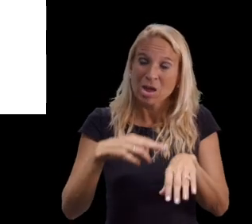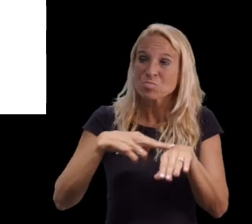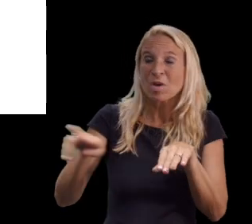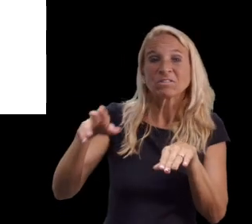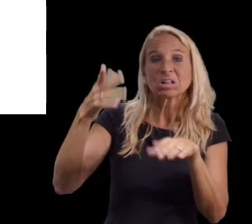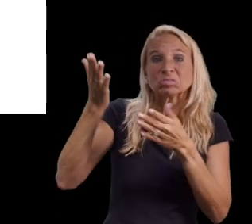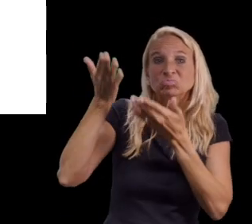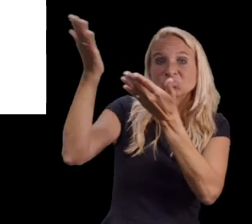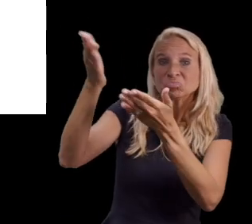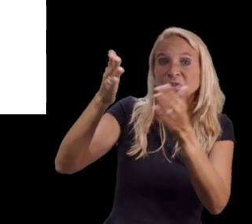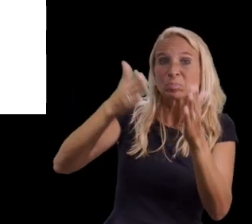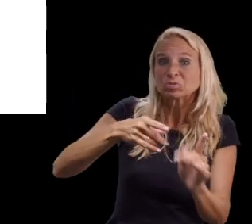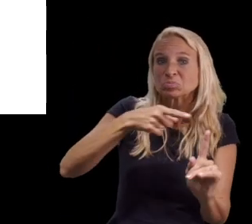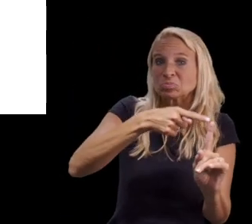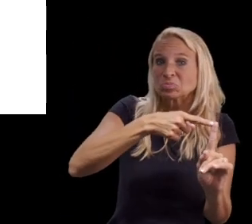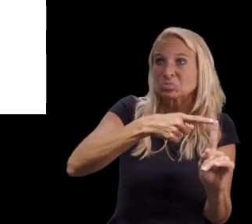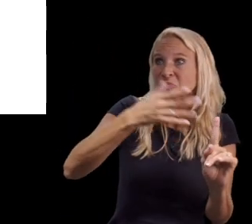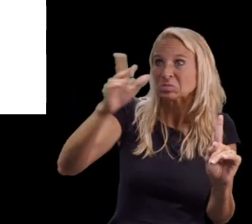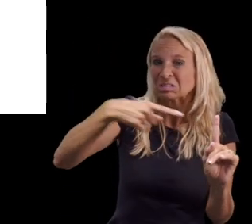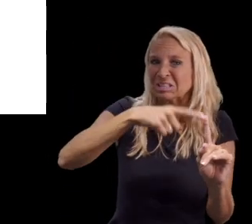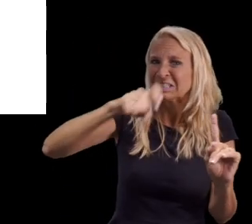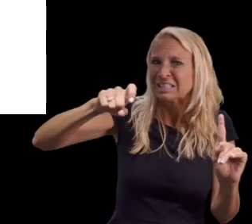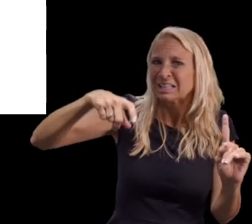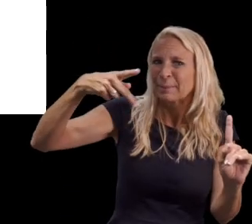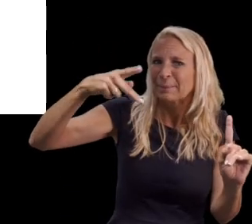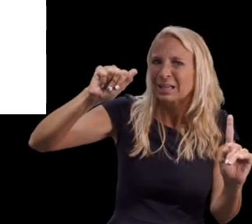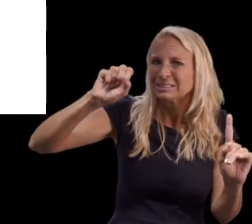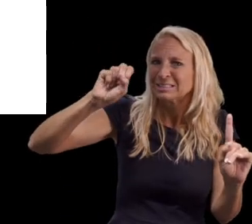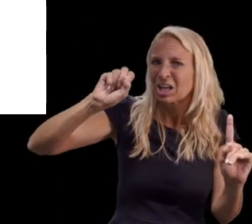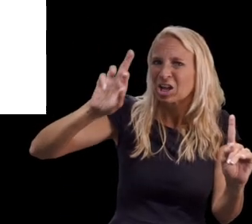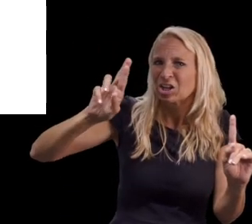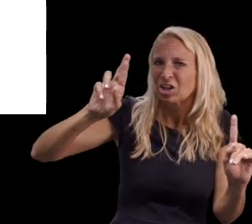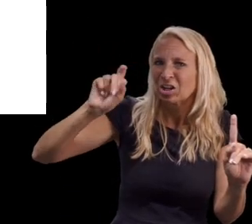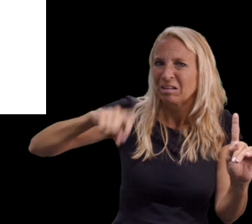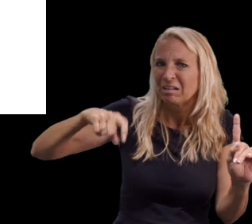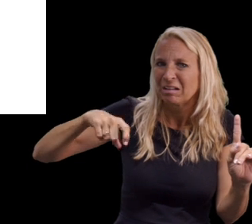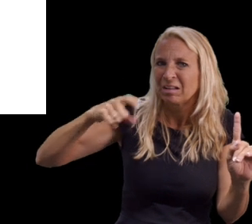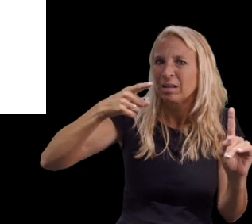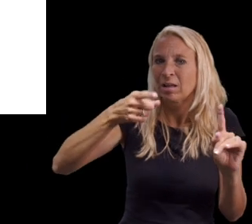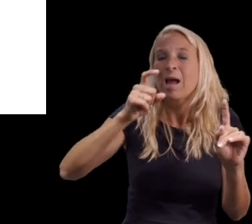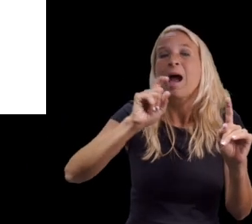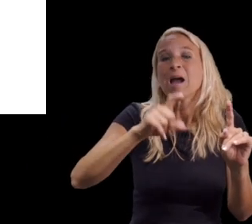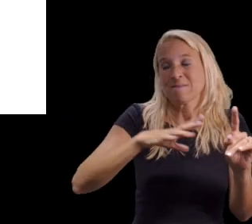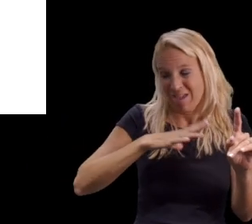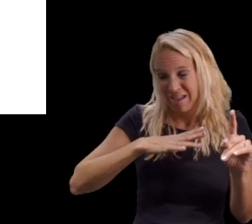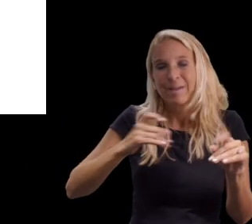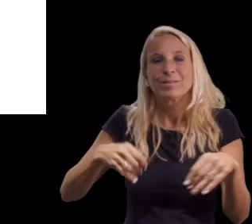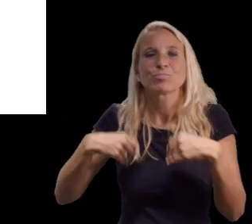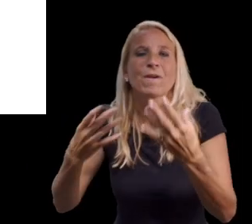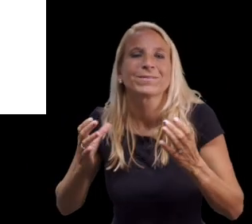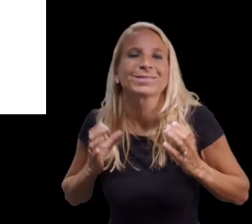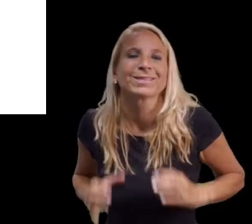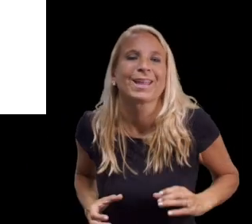that may be seeking PASSR diversion and you would provide an overview of the client,